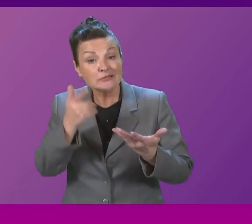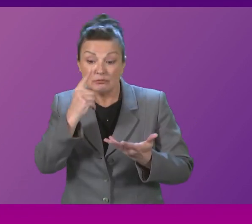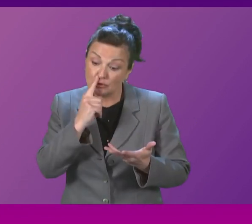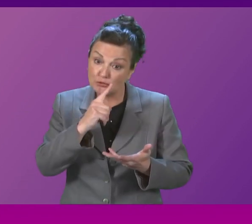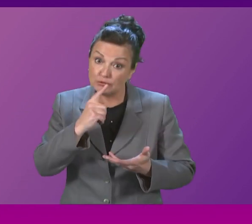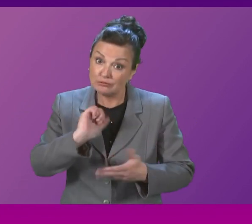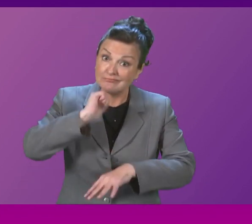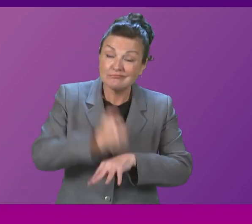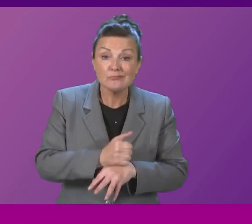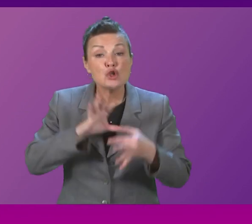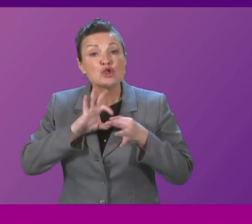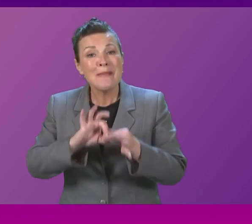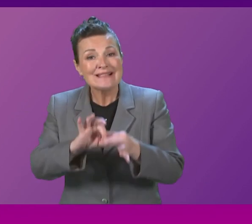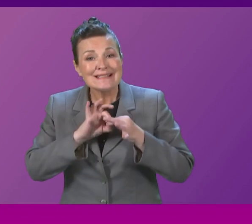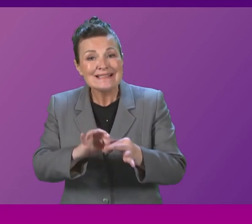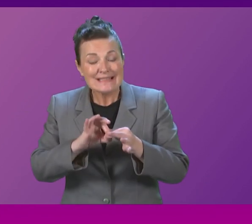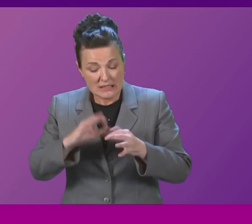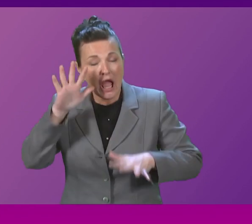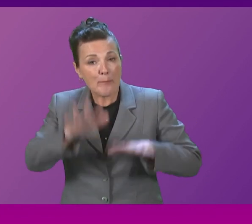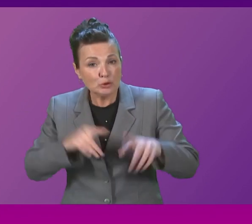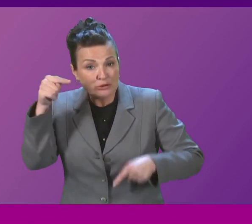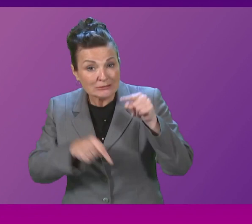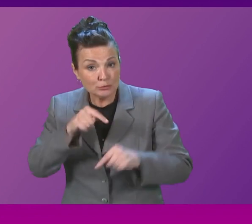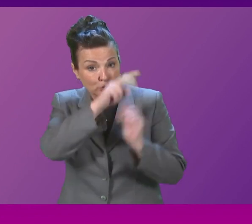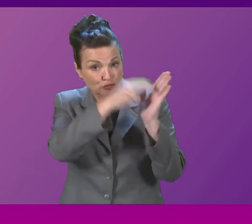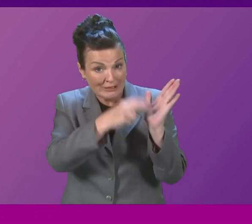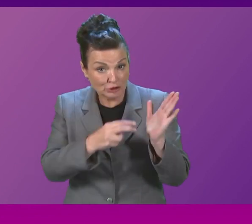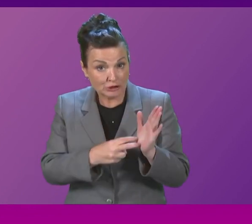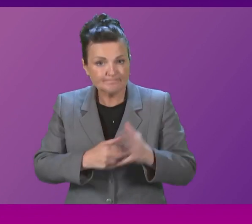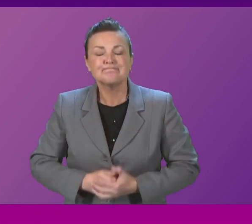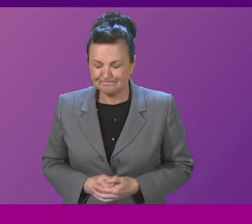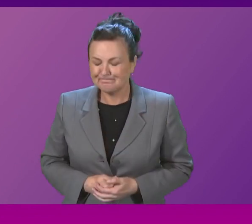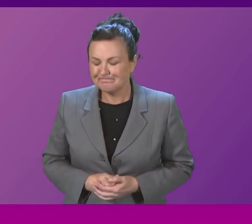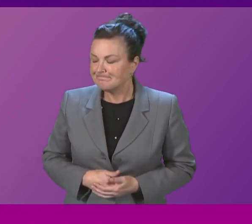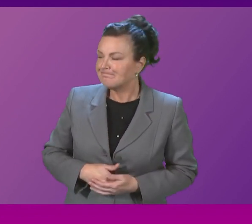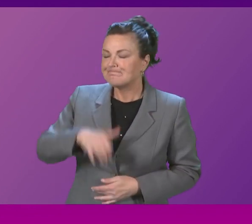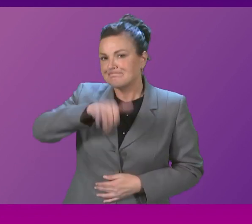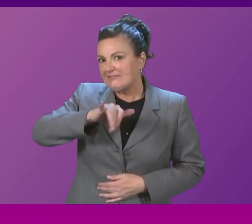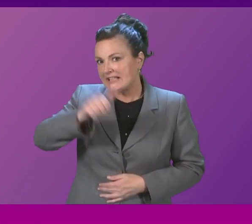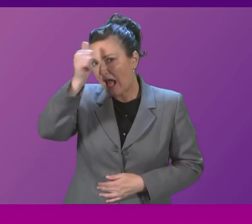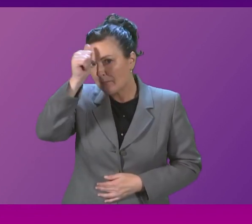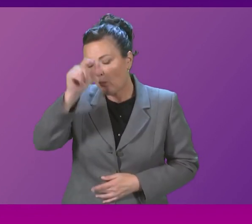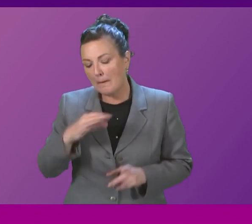I am aware of the consultation on a proposed domestic abuse bill and I confirm that, when